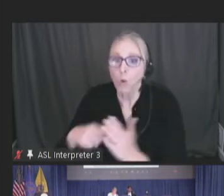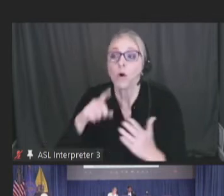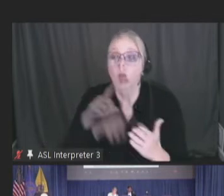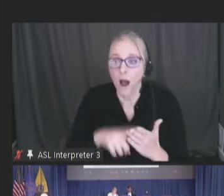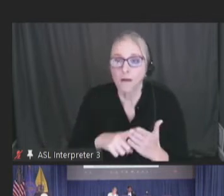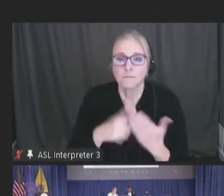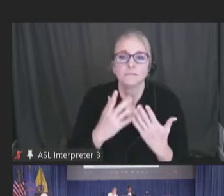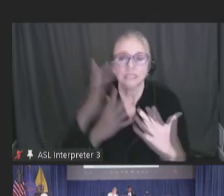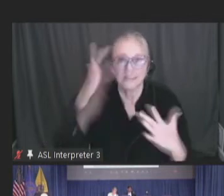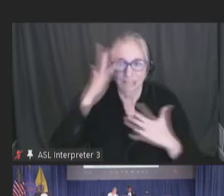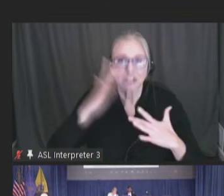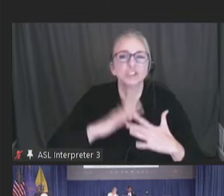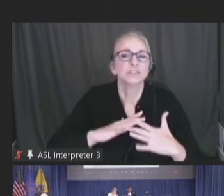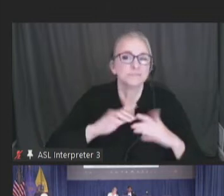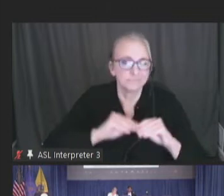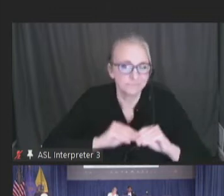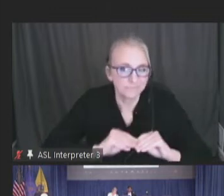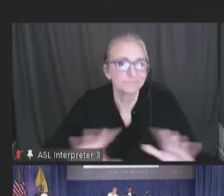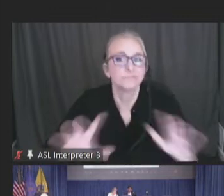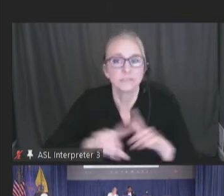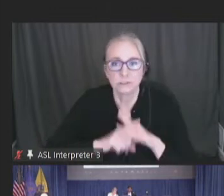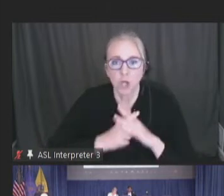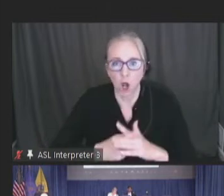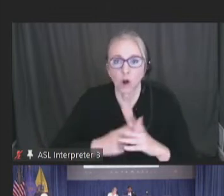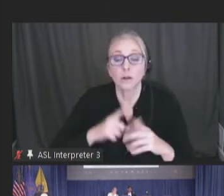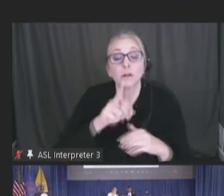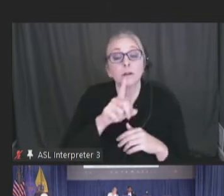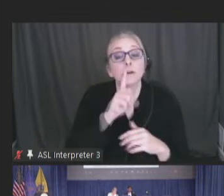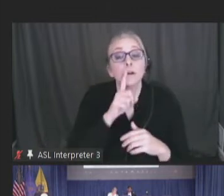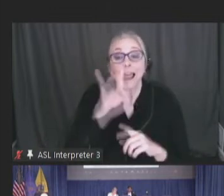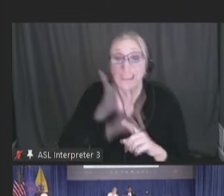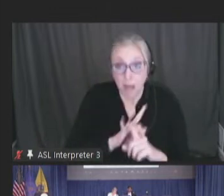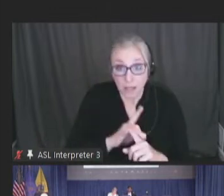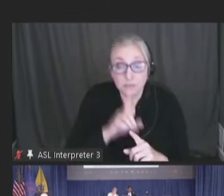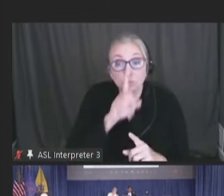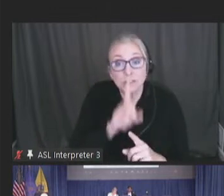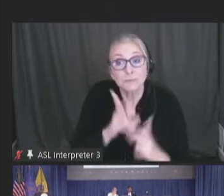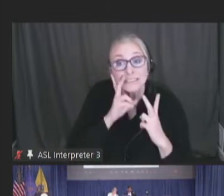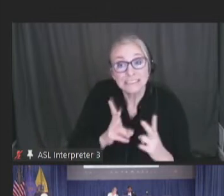breakthrough infection. In the eight-month experiment, we're looking at the same things,